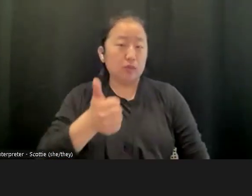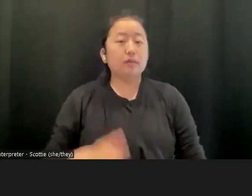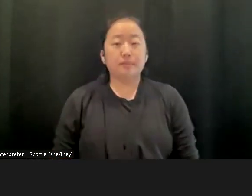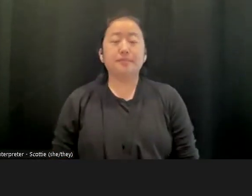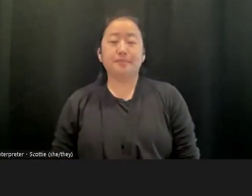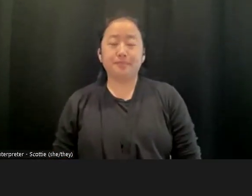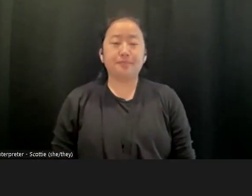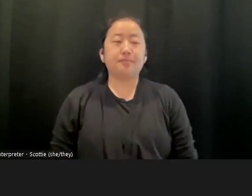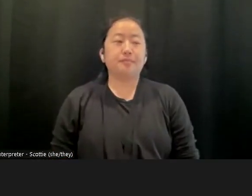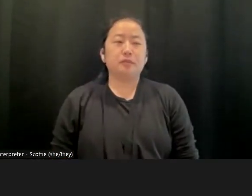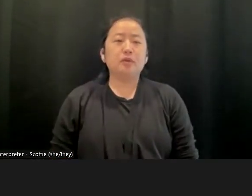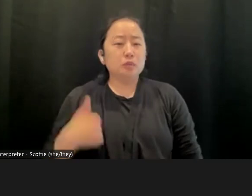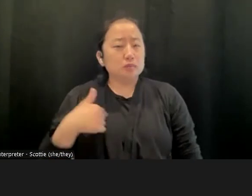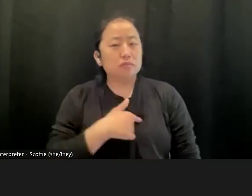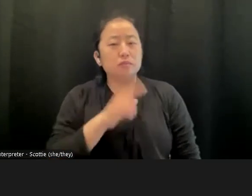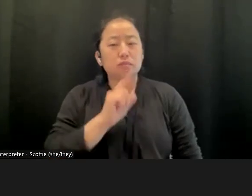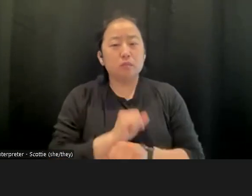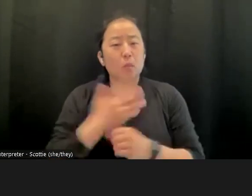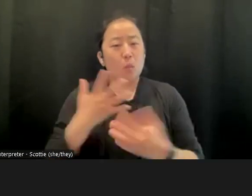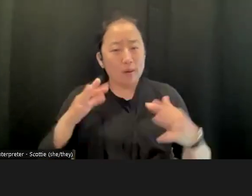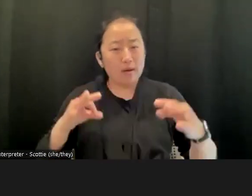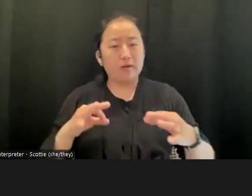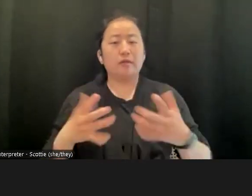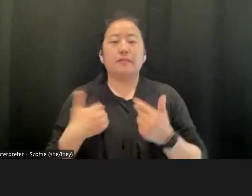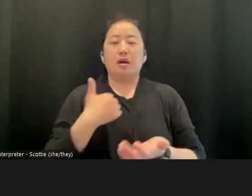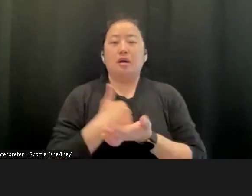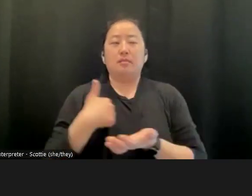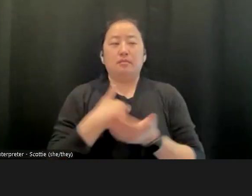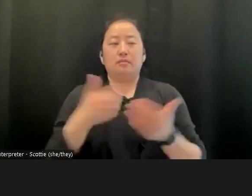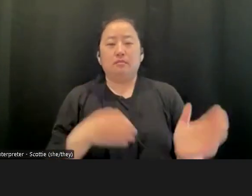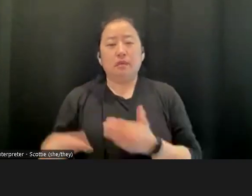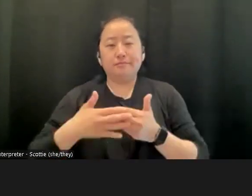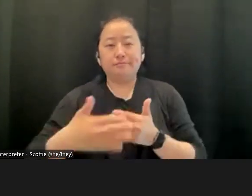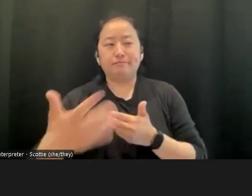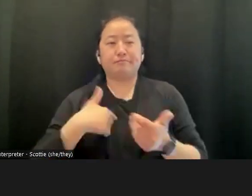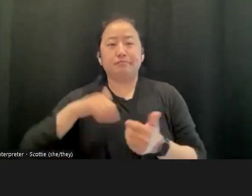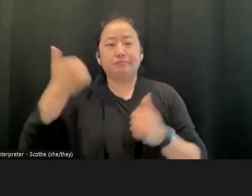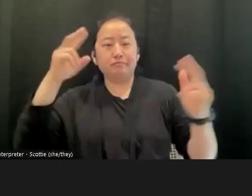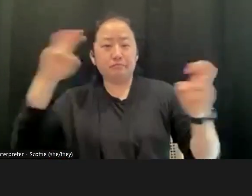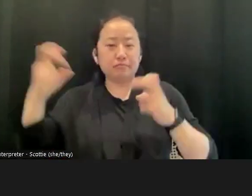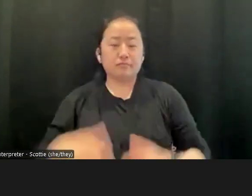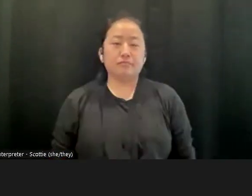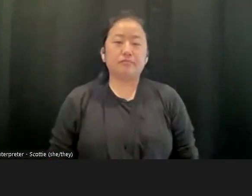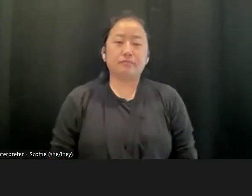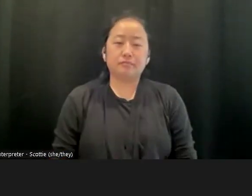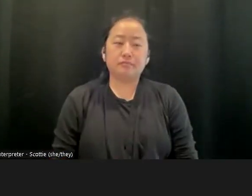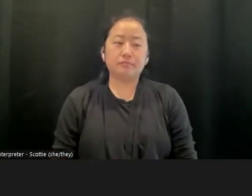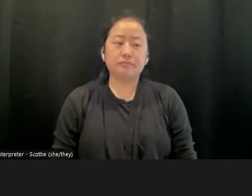bring in future webinars as training topics. So I believe that is what we needed for our